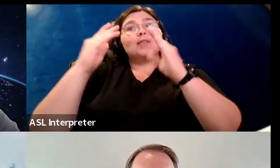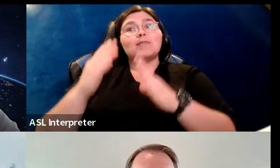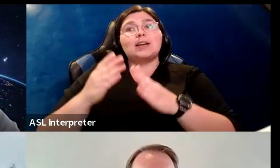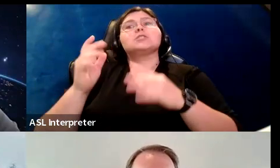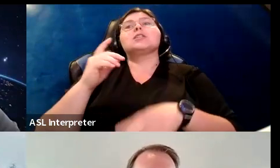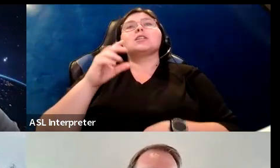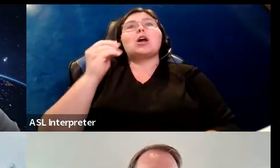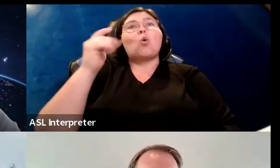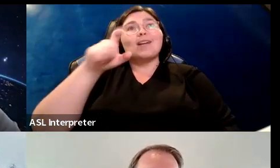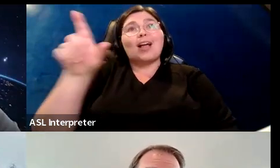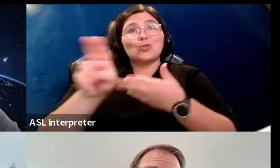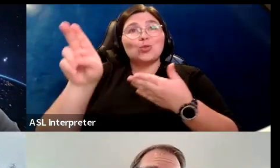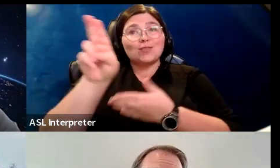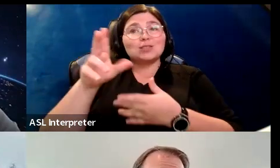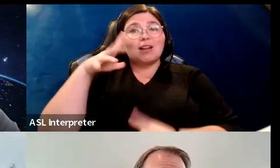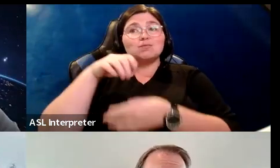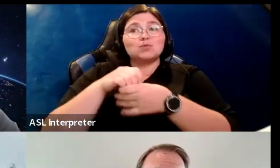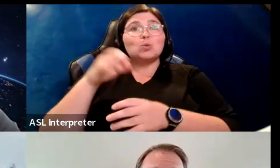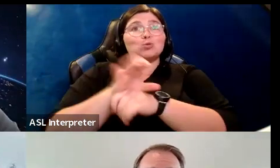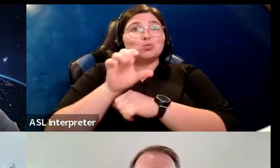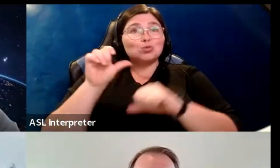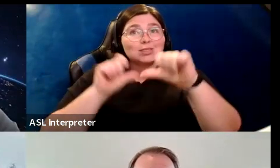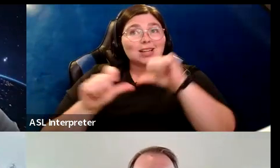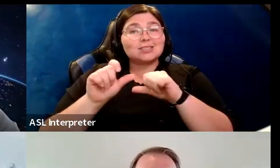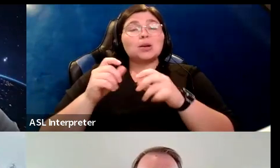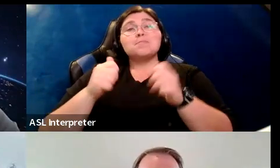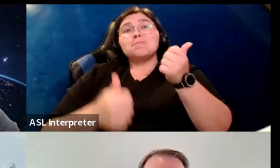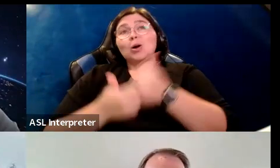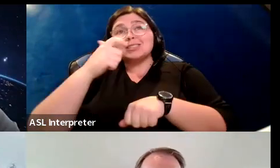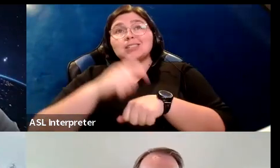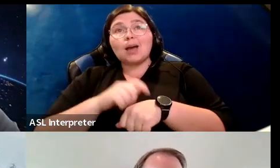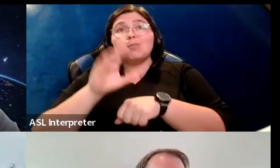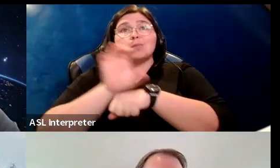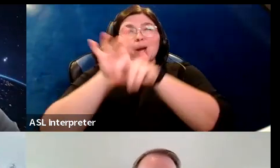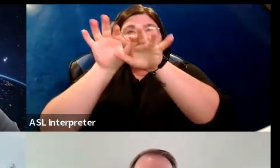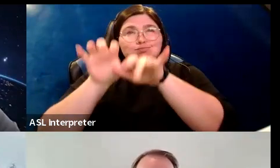Science. I'm working primarily on computational fabrication. I've been building different forms